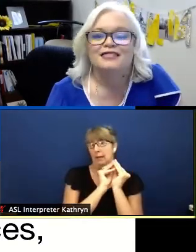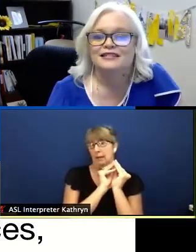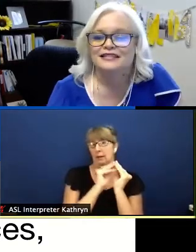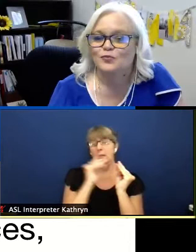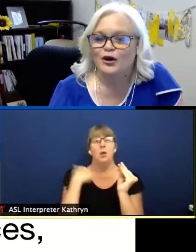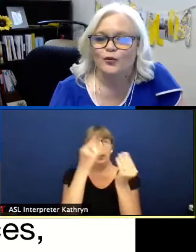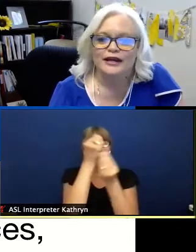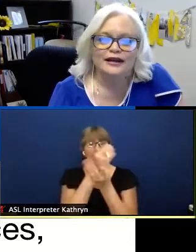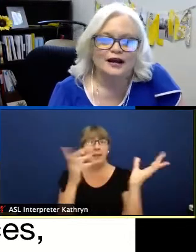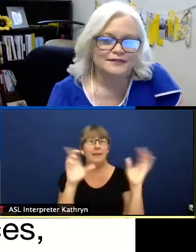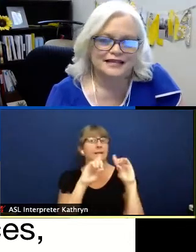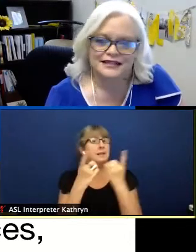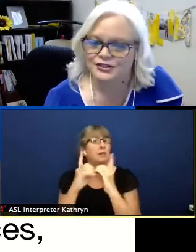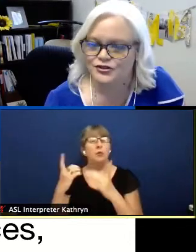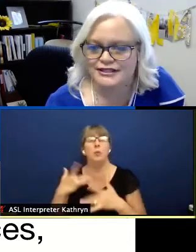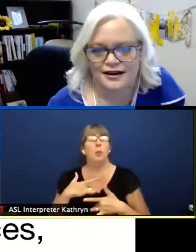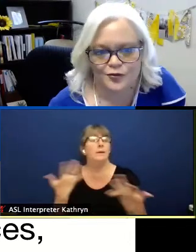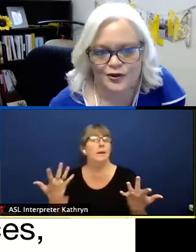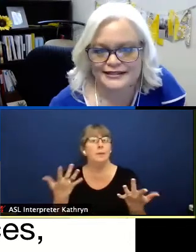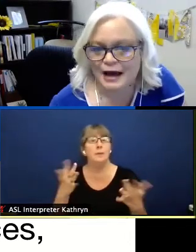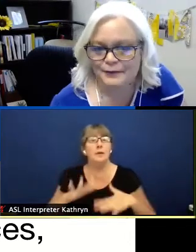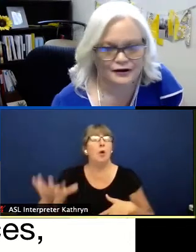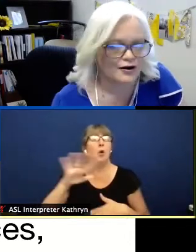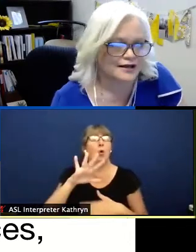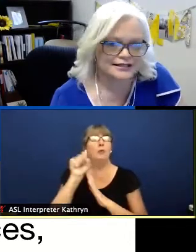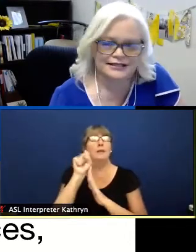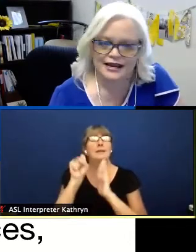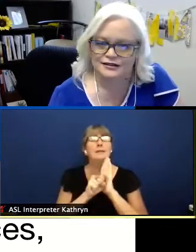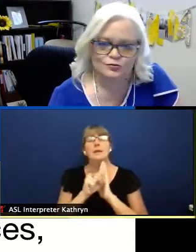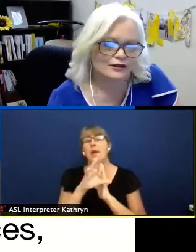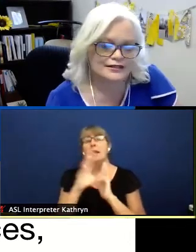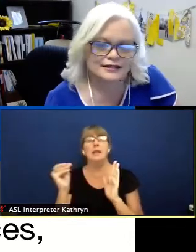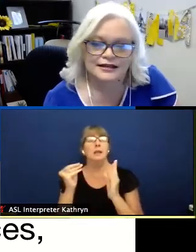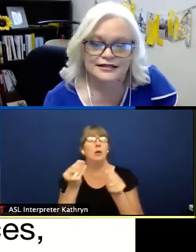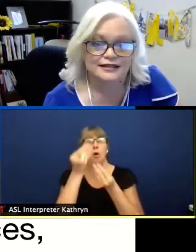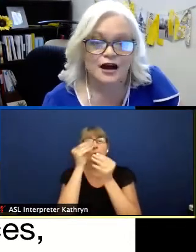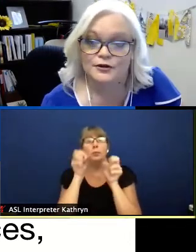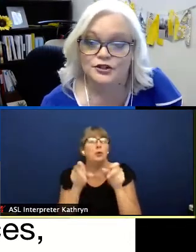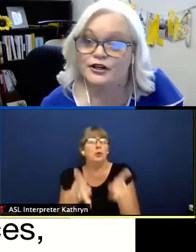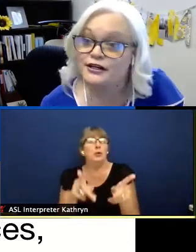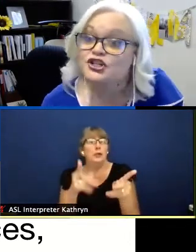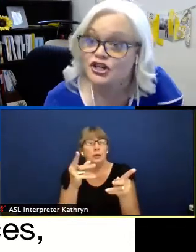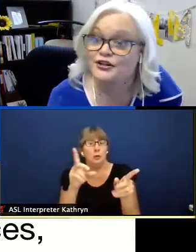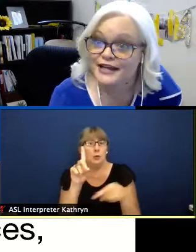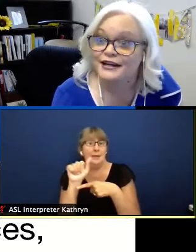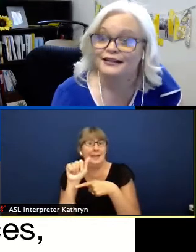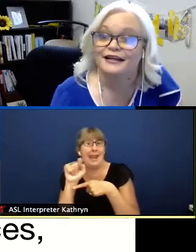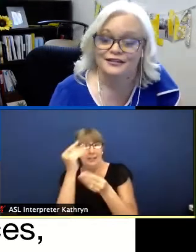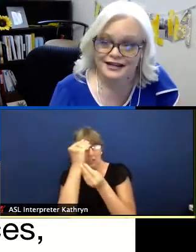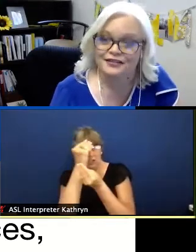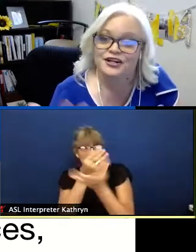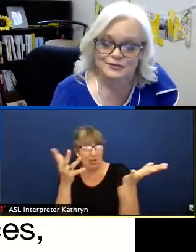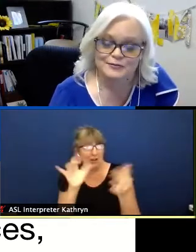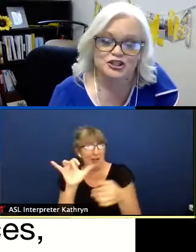This is where we update the districts on what is happening across the state as well as take the opportunity to share data, like the data that I just mentioned.